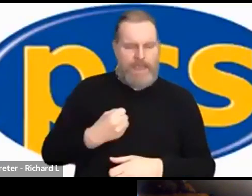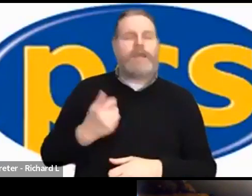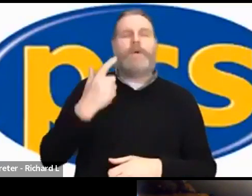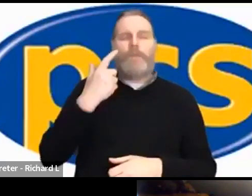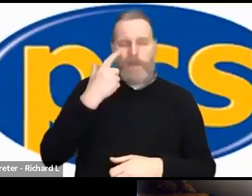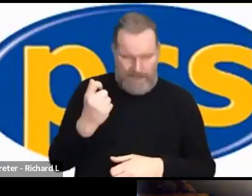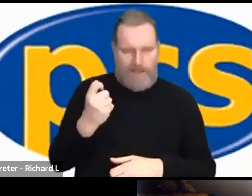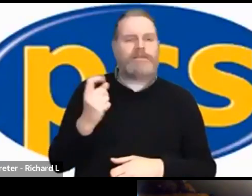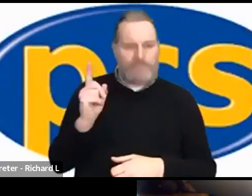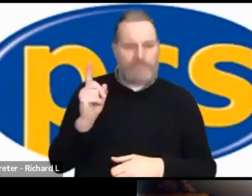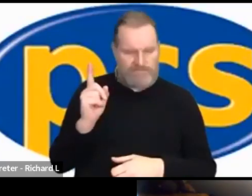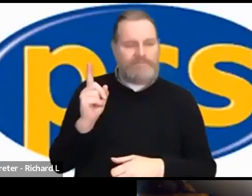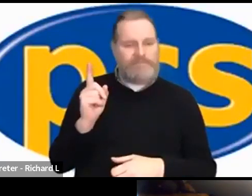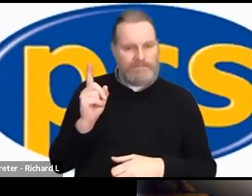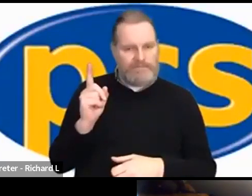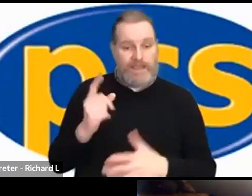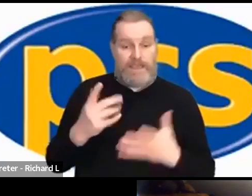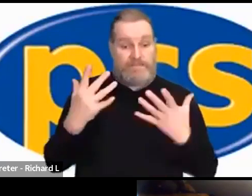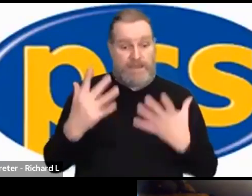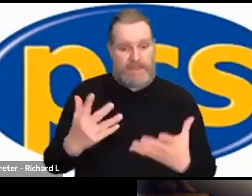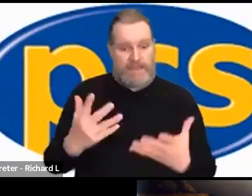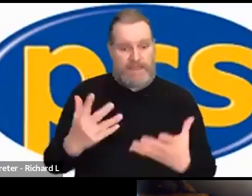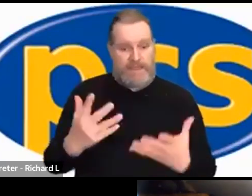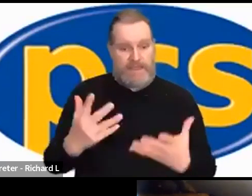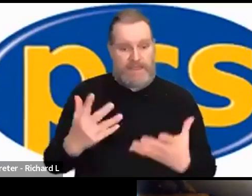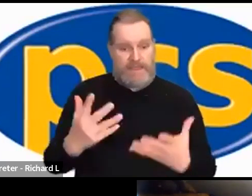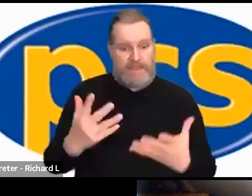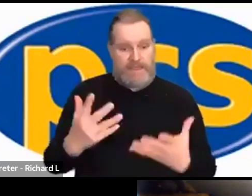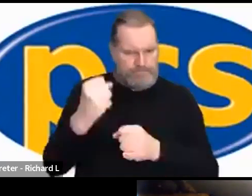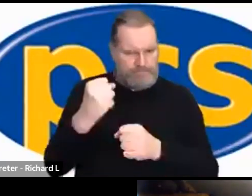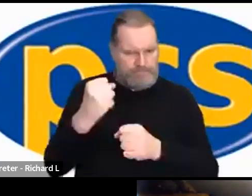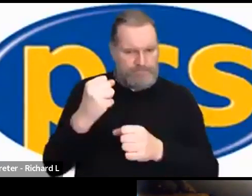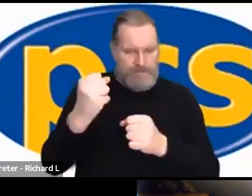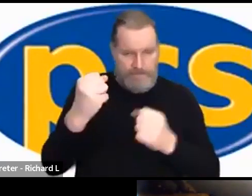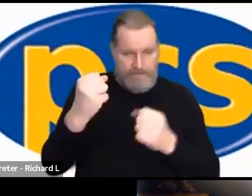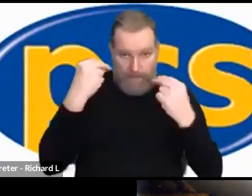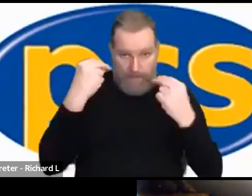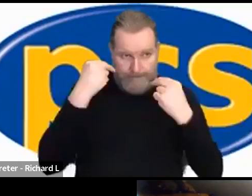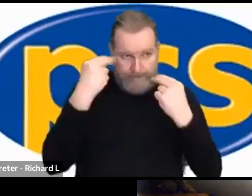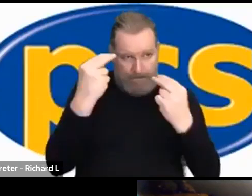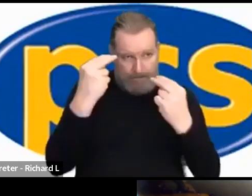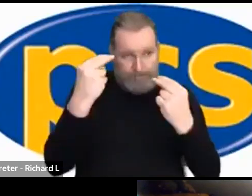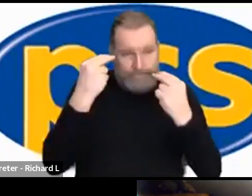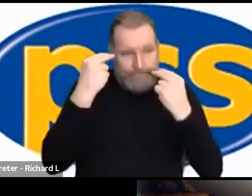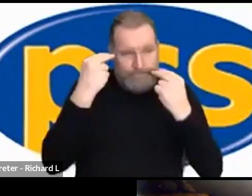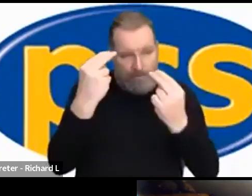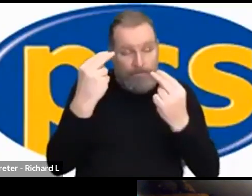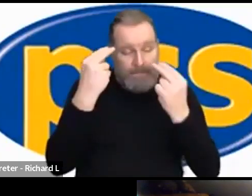that we're asking for and I think we all and I think we all know that having w that having come this far, if we do not now push on